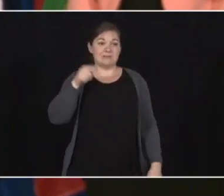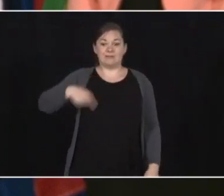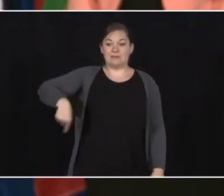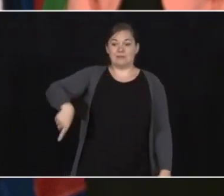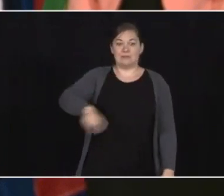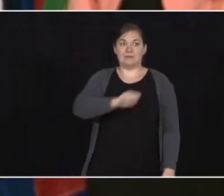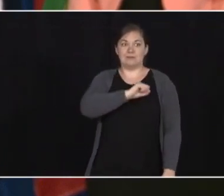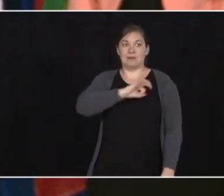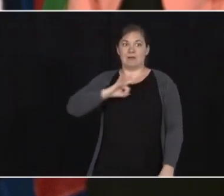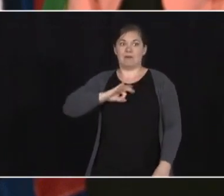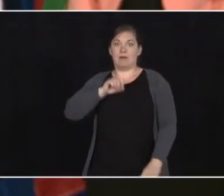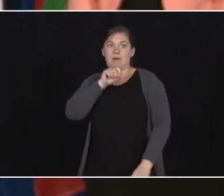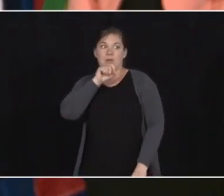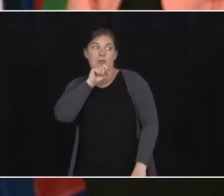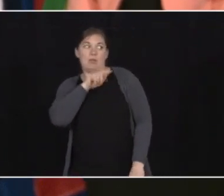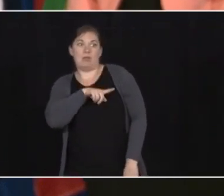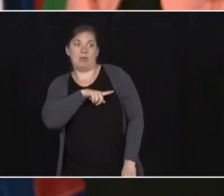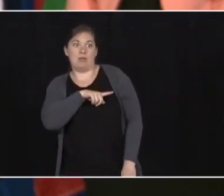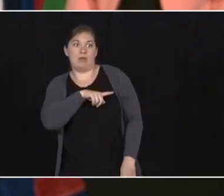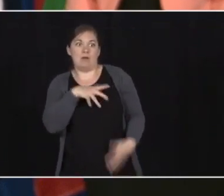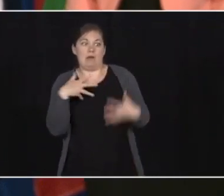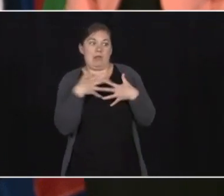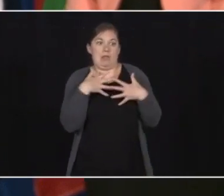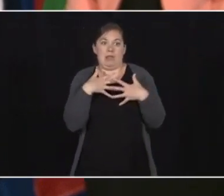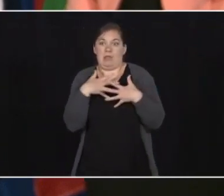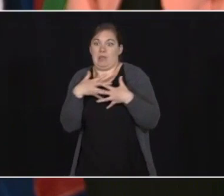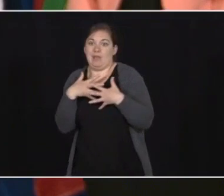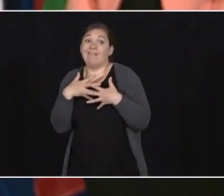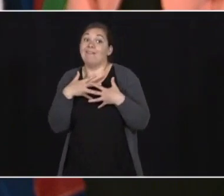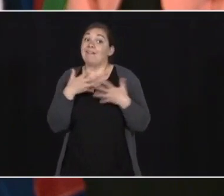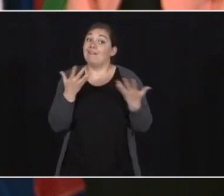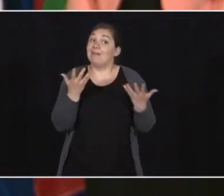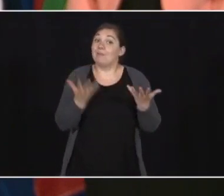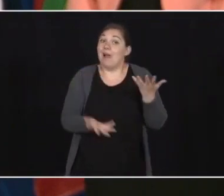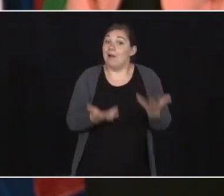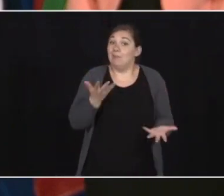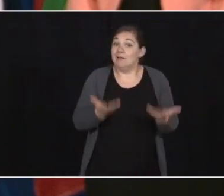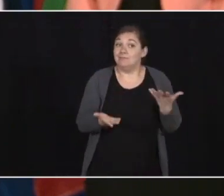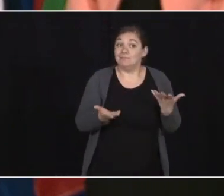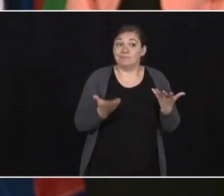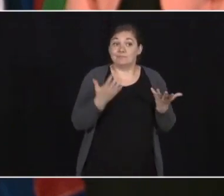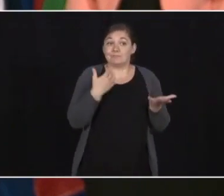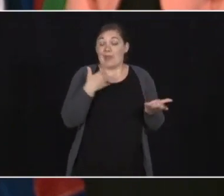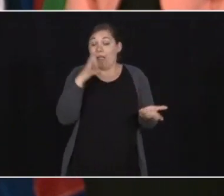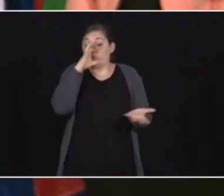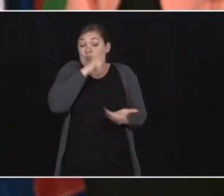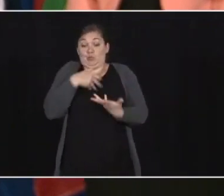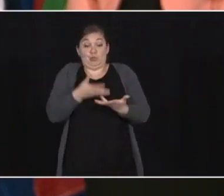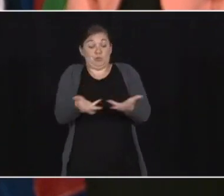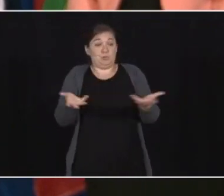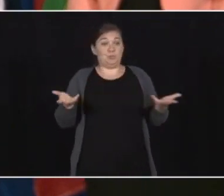there is massive problems in the place I work. That's my opinion and what I'm taking from this over the last 24 hours.